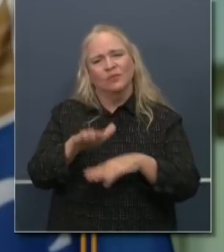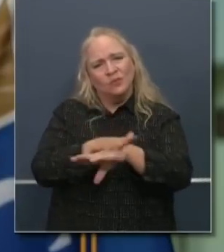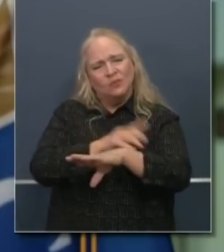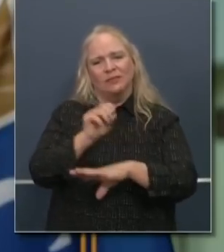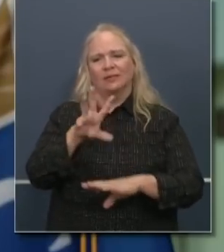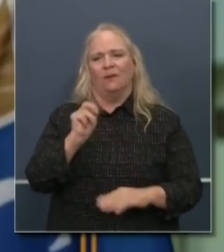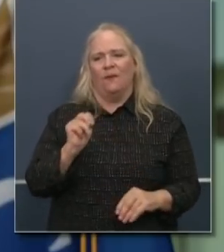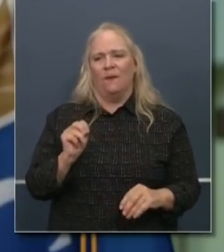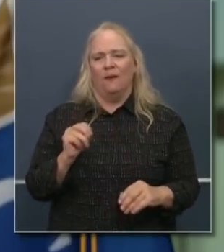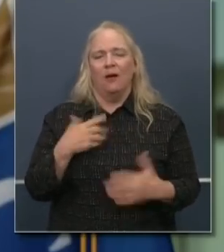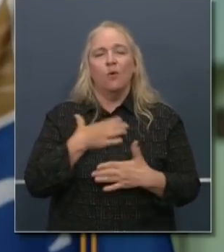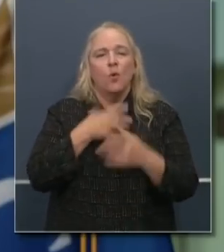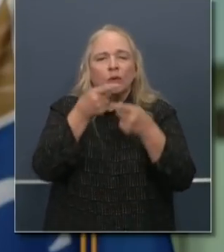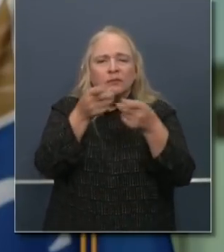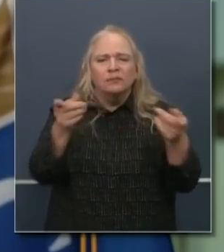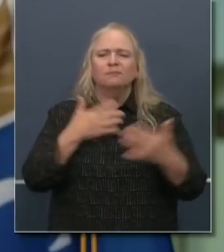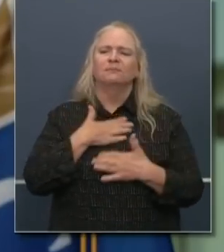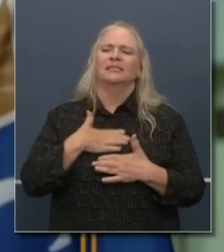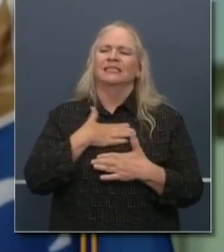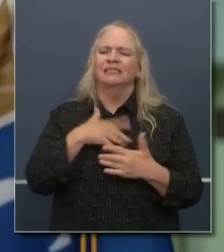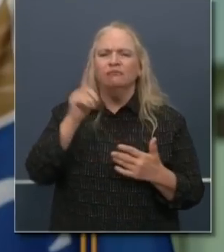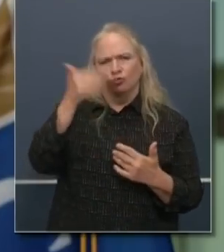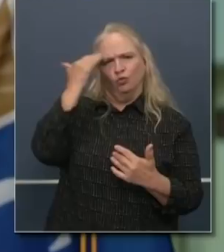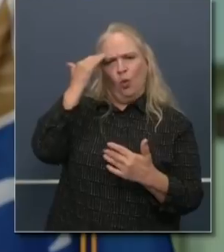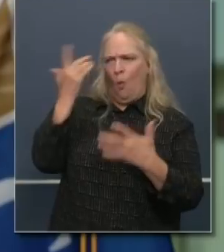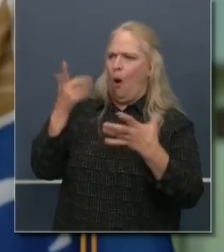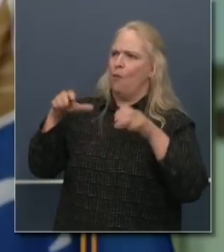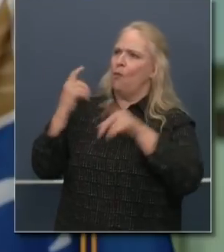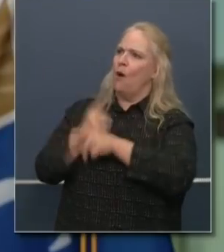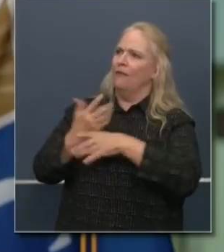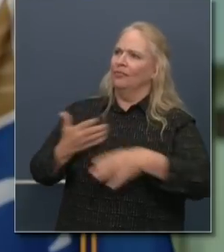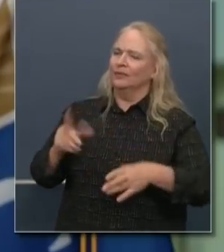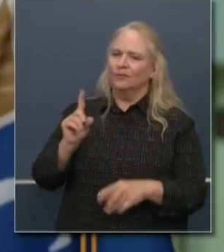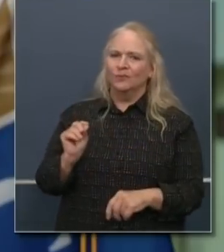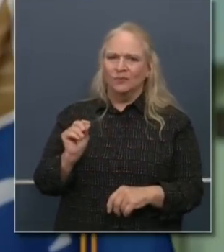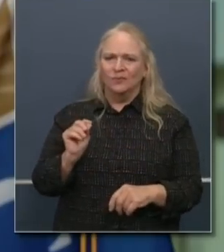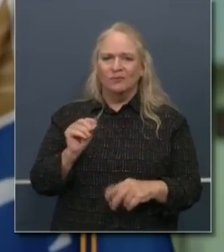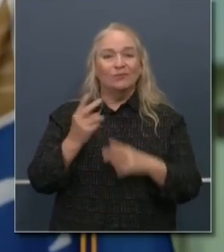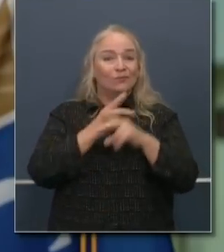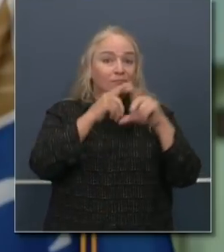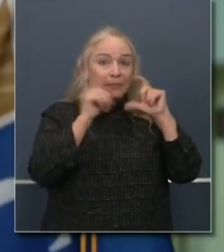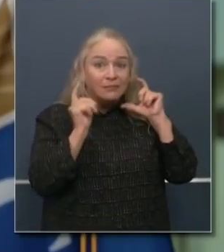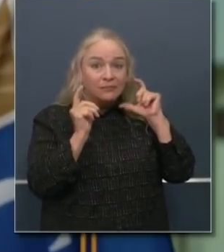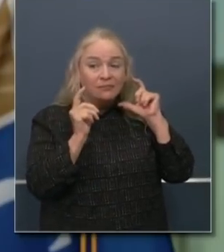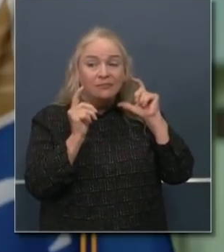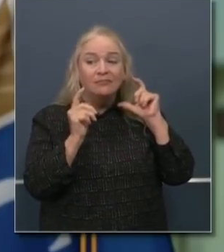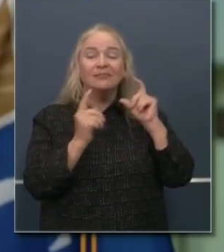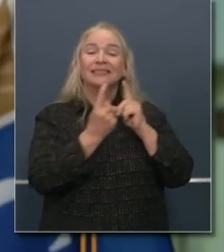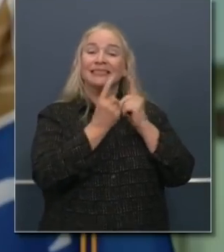AT THE SAME TIME, THAT CAN'T HAPPEN BY DEMANDING SOMETHING OF YOU. JUST WANT TO ENCOURAGE YOU TO